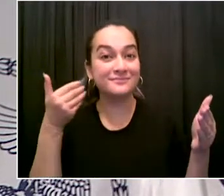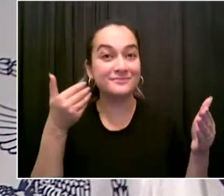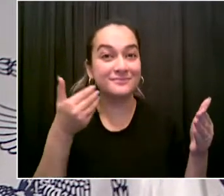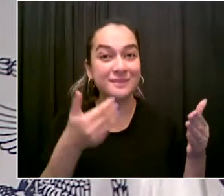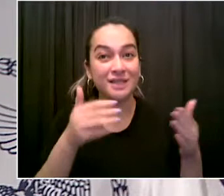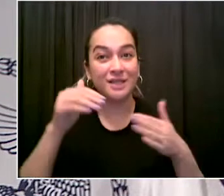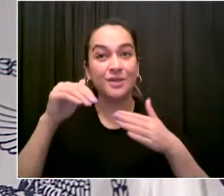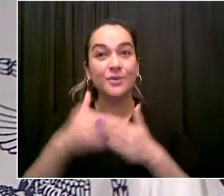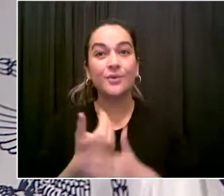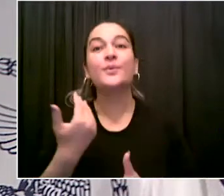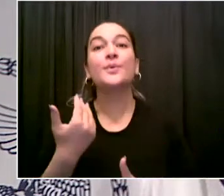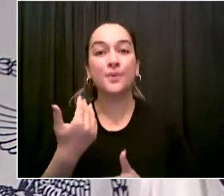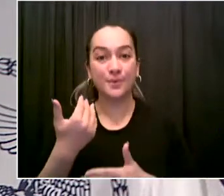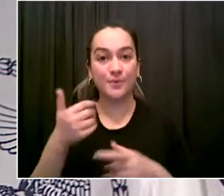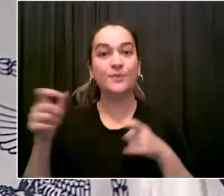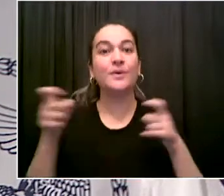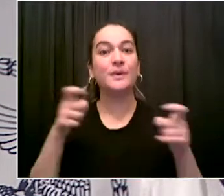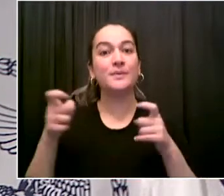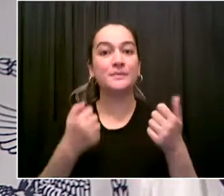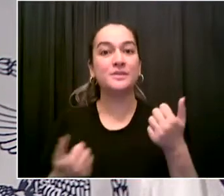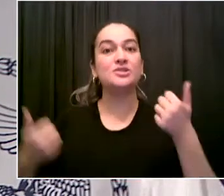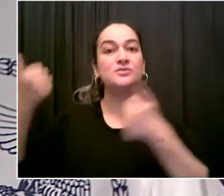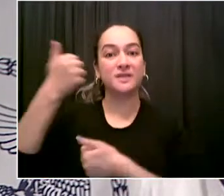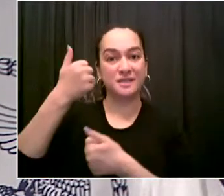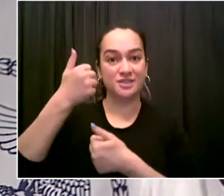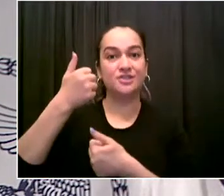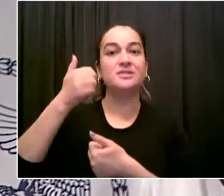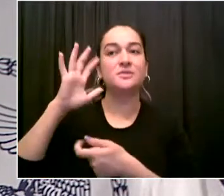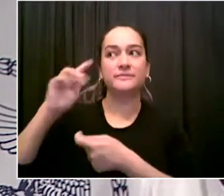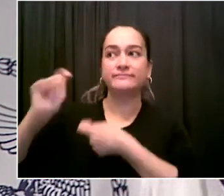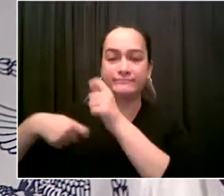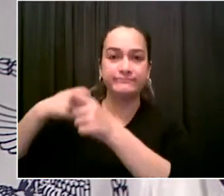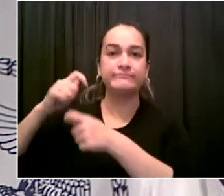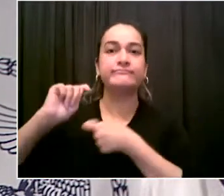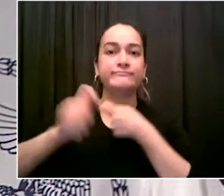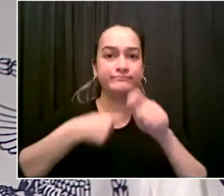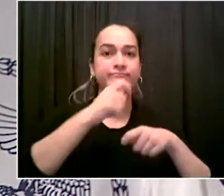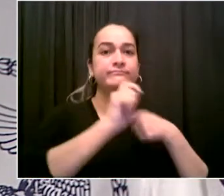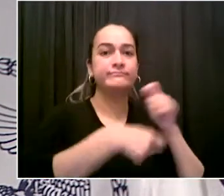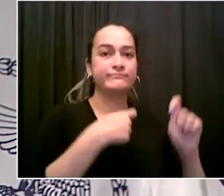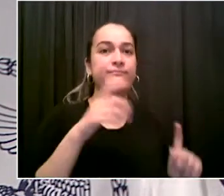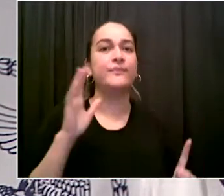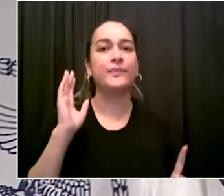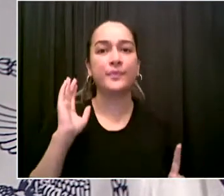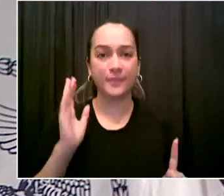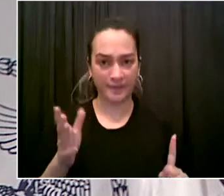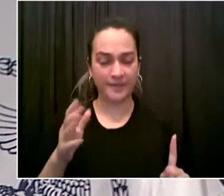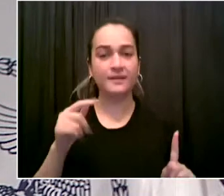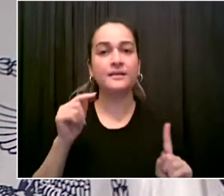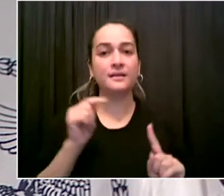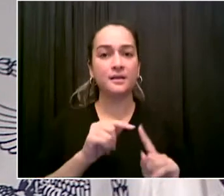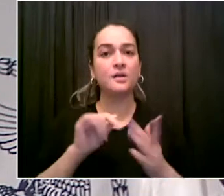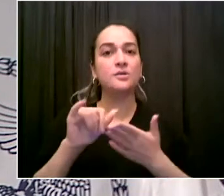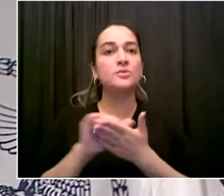OUR ADMINISTRATION. ON GEREAT TALENT BEING REPLACED BY ANOTHER AND HELPING US TO MOVE FORWARD. THIS HAS TO DO